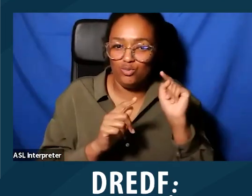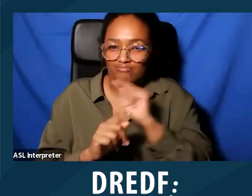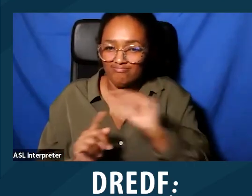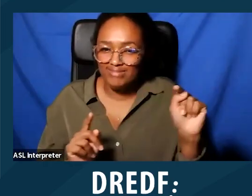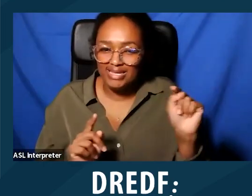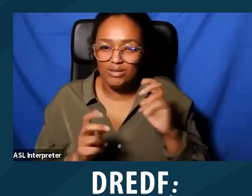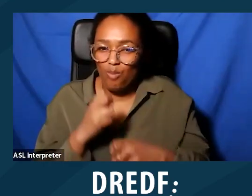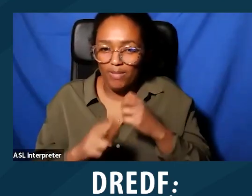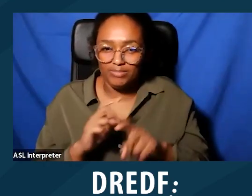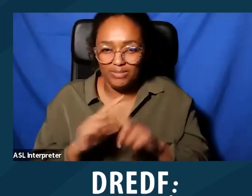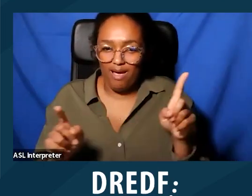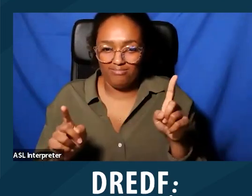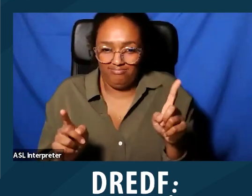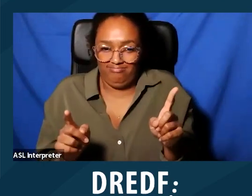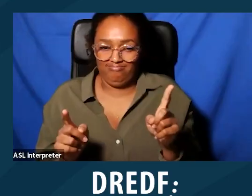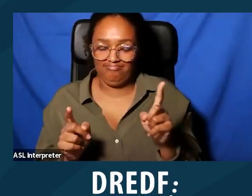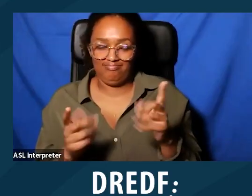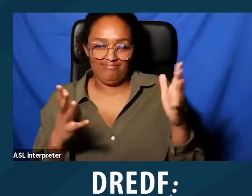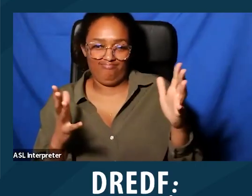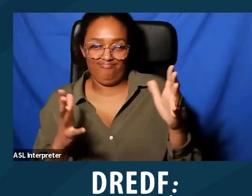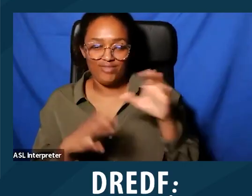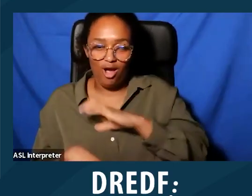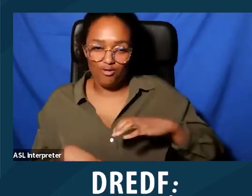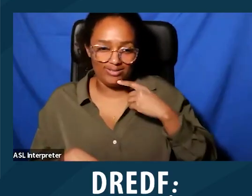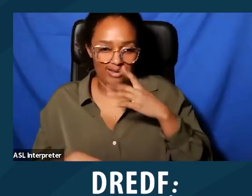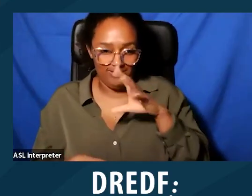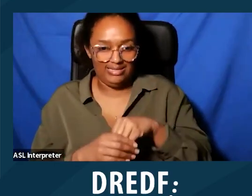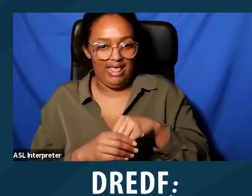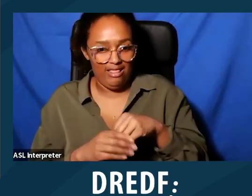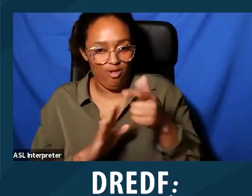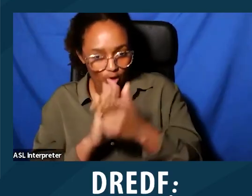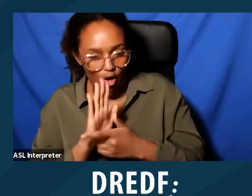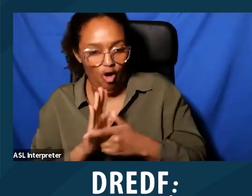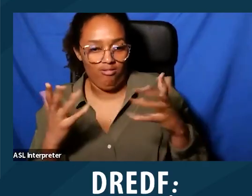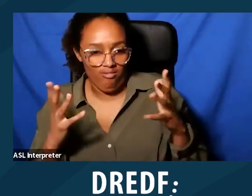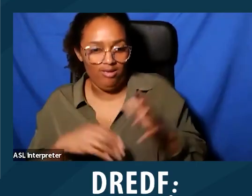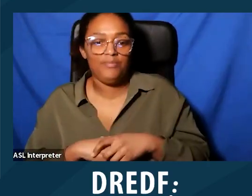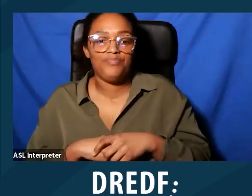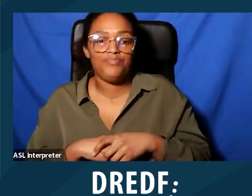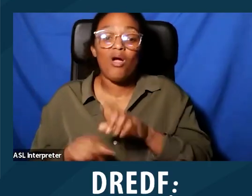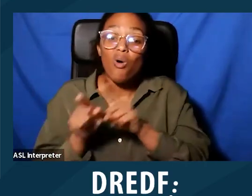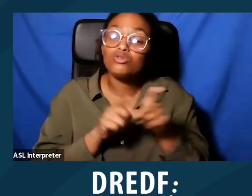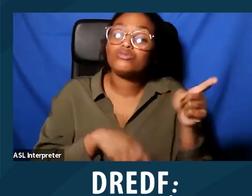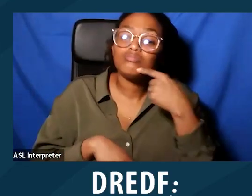So, they also, they said, talk about this conflict that they think exists with Medicaid.